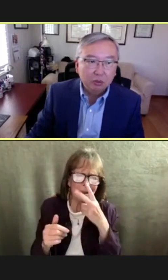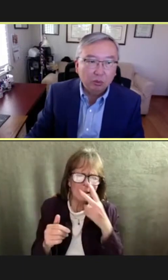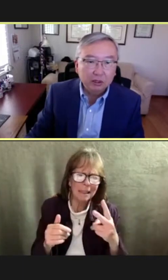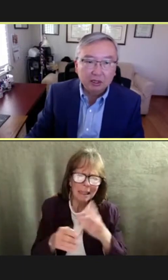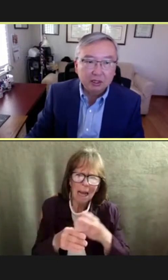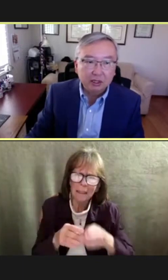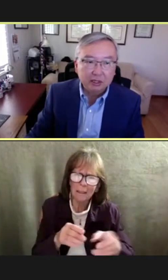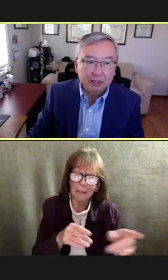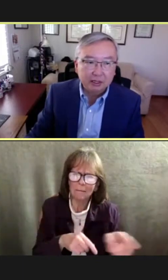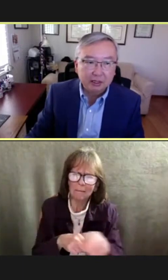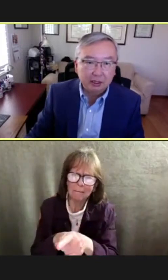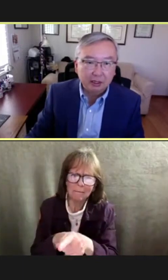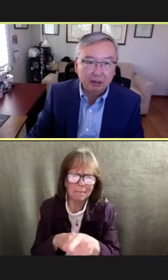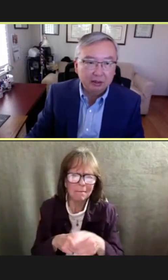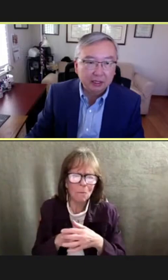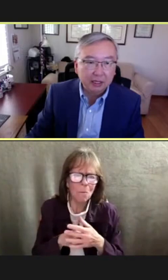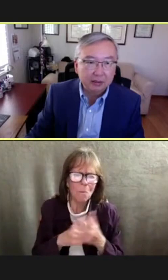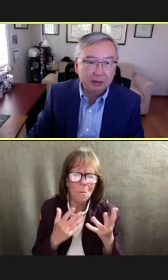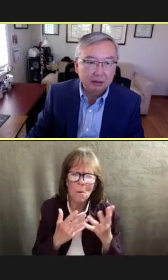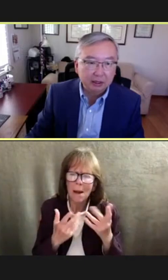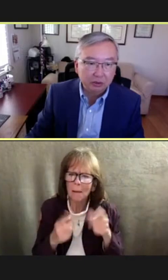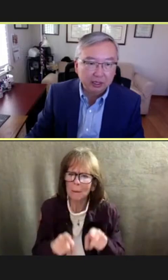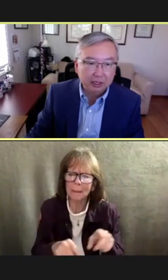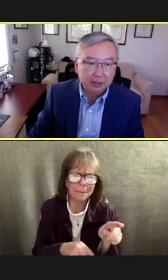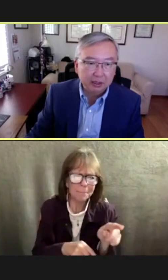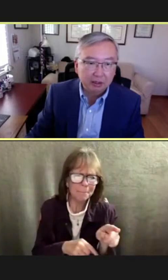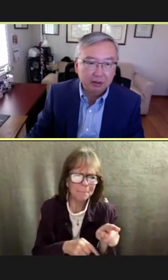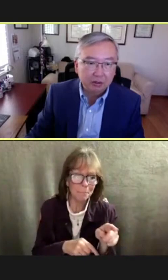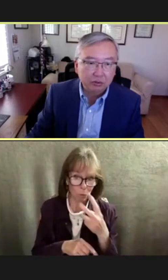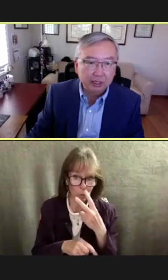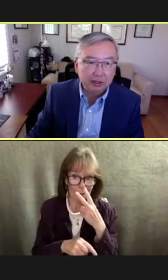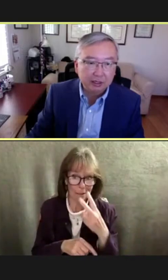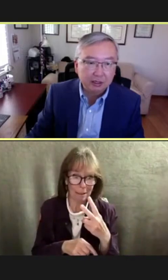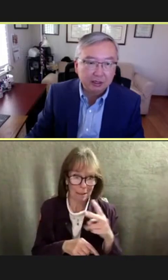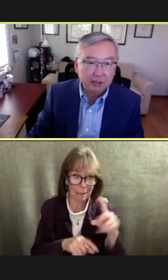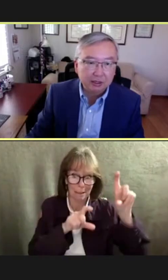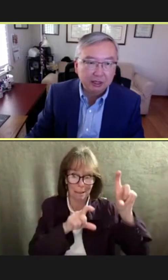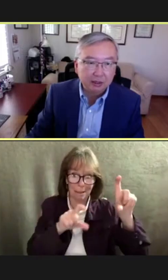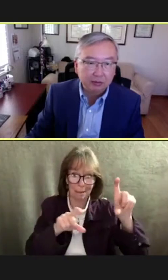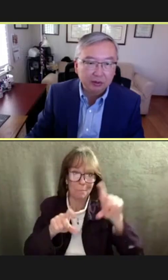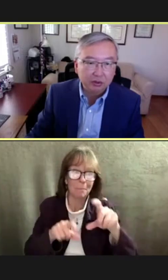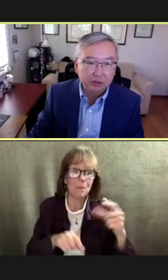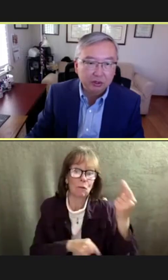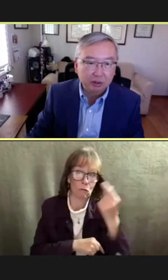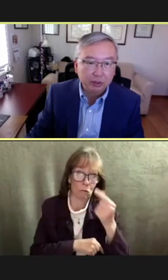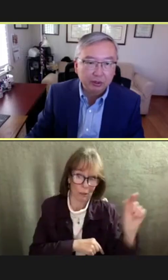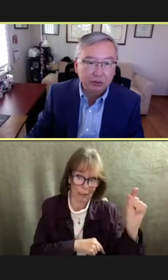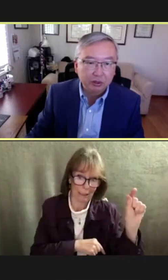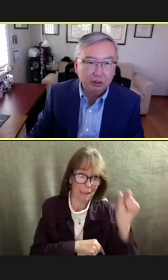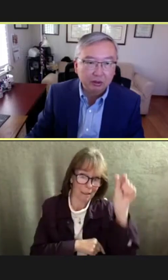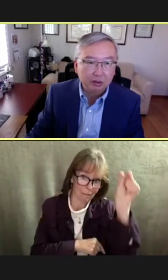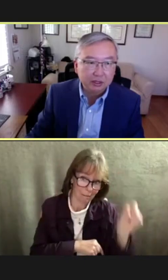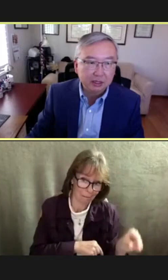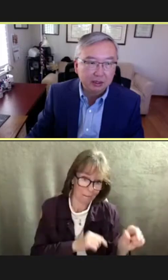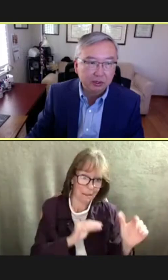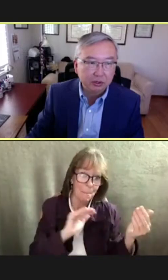One consequence is that you can see the green is autistic individuals compared to the non-autistic individuals.